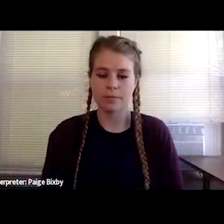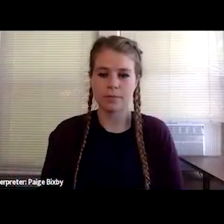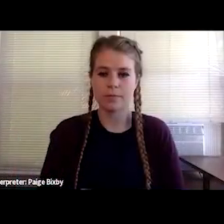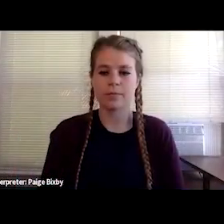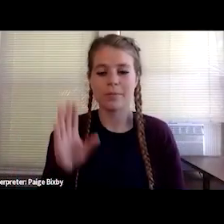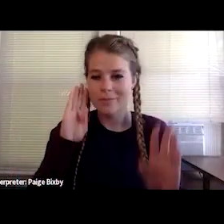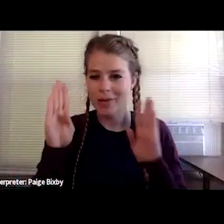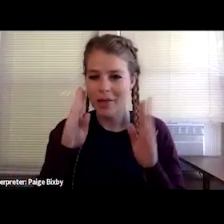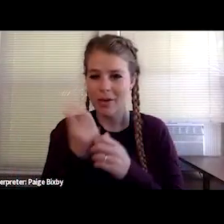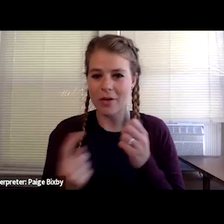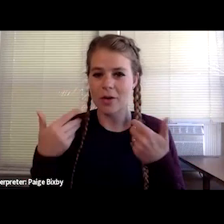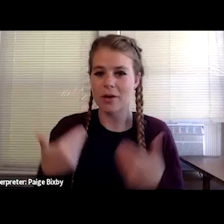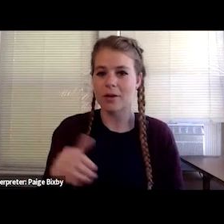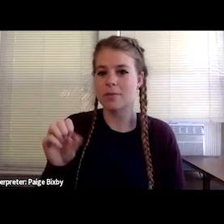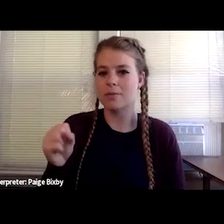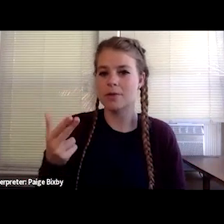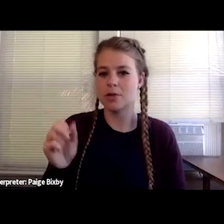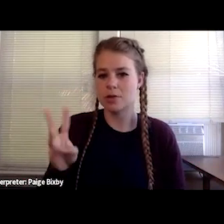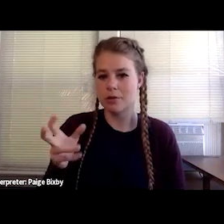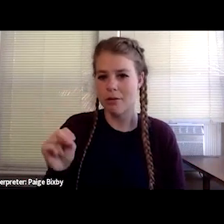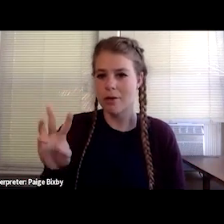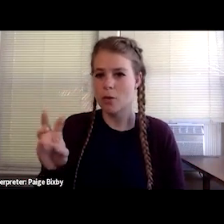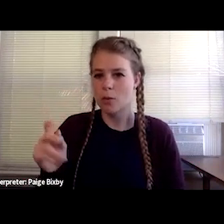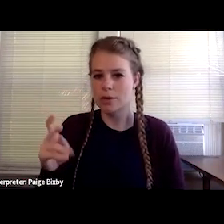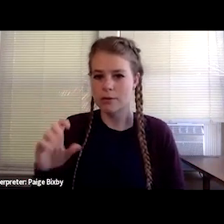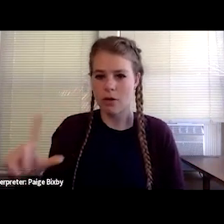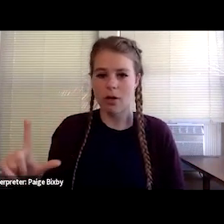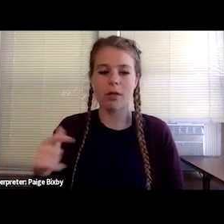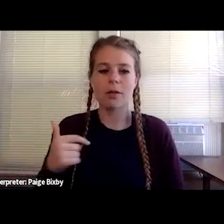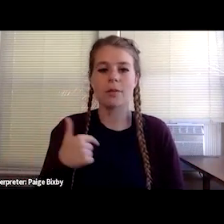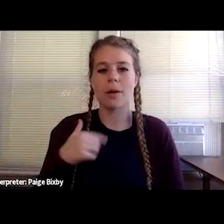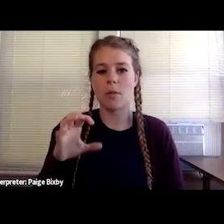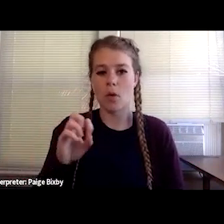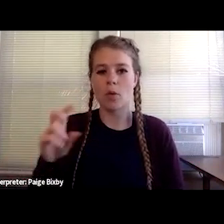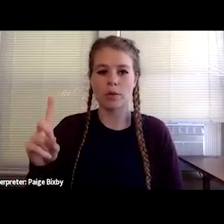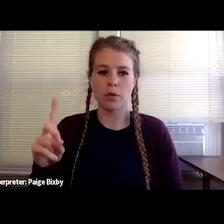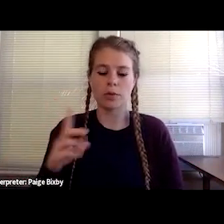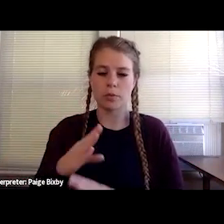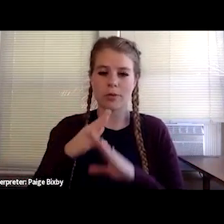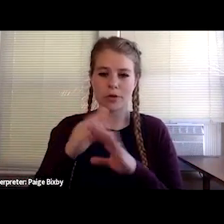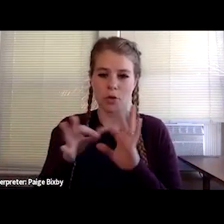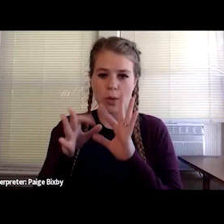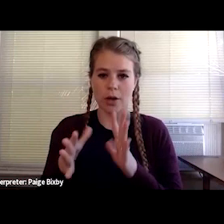Hi everybody, my name is Shawn Westfahl. I'm the overdose prevention coordinator at Prevention Point Philadelphia. And I'm Brooke Petter,